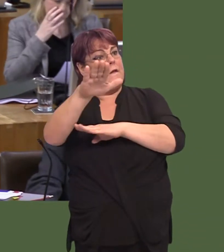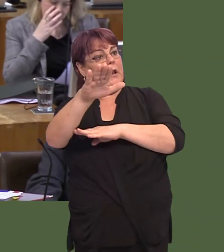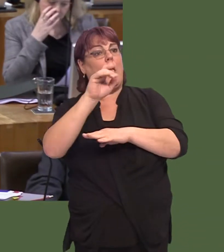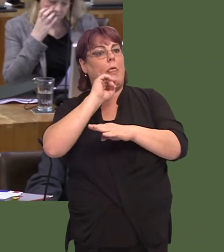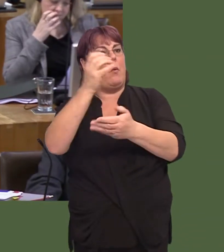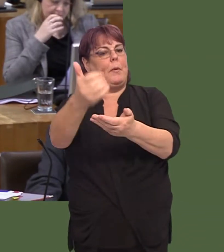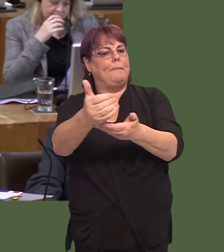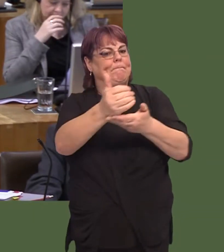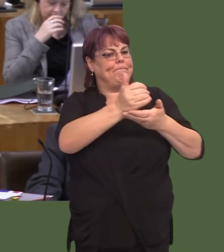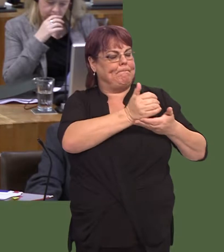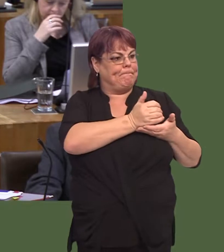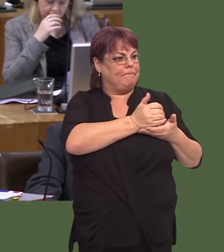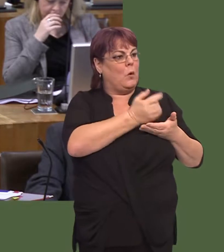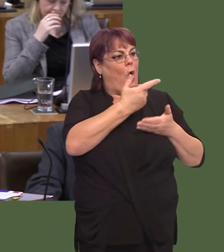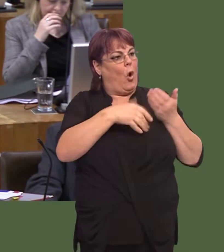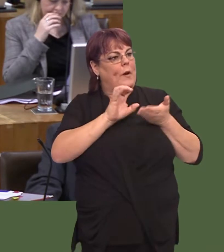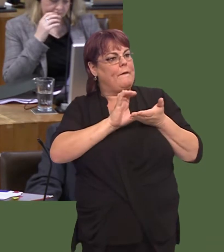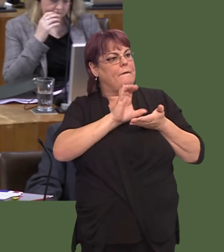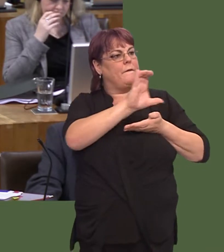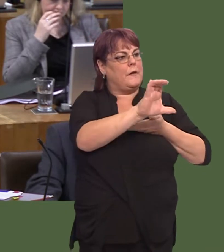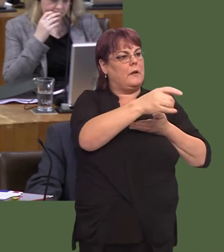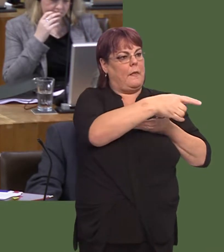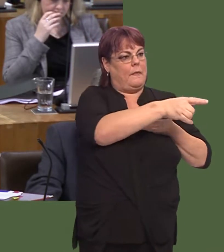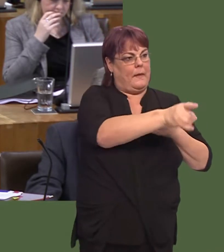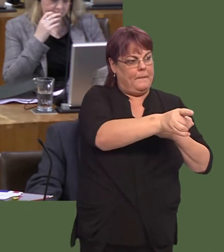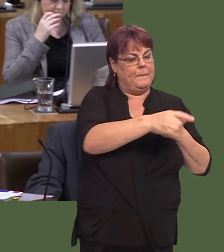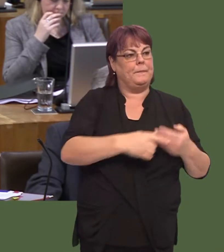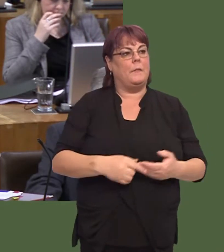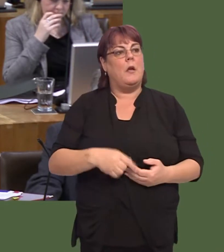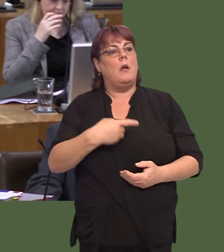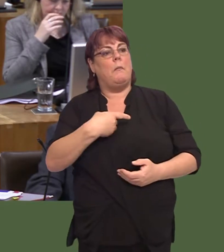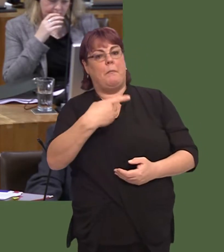nothing should affect that without an agreement between all the Governments.